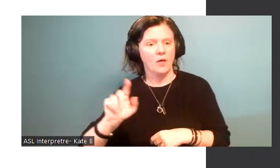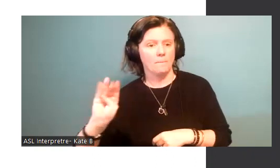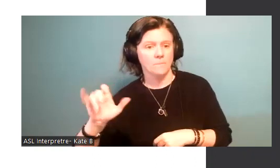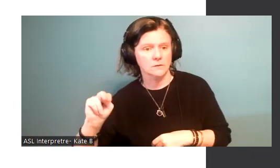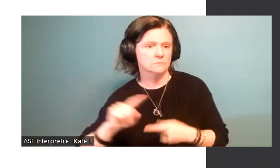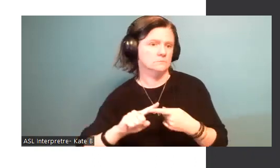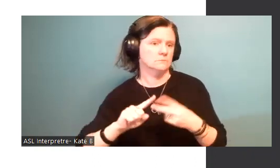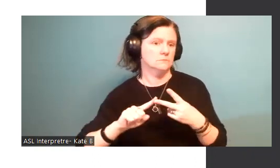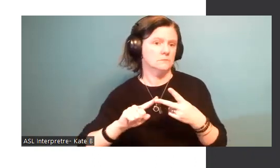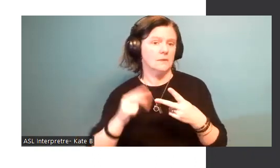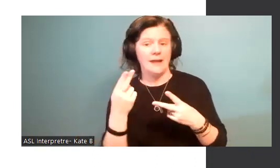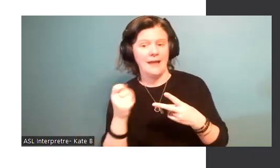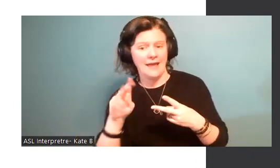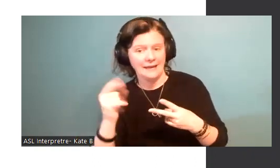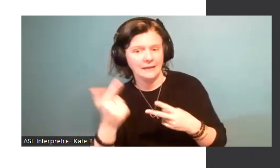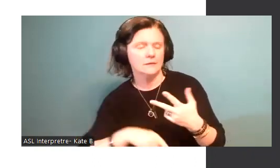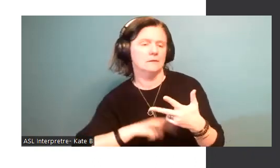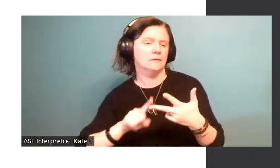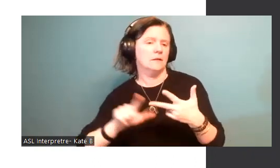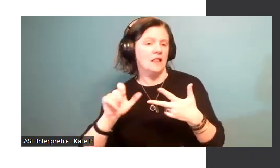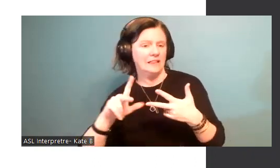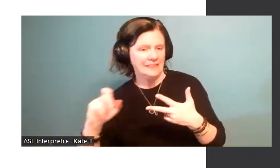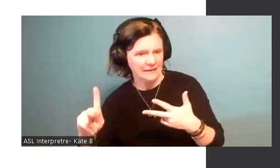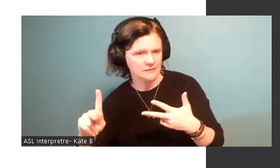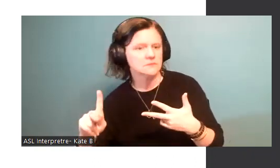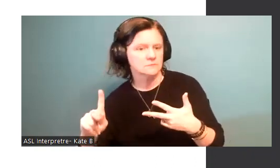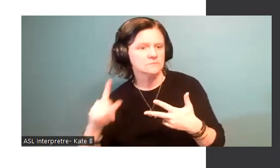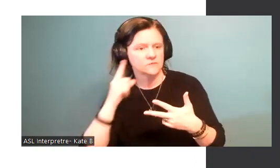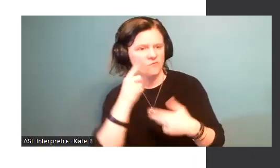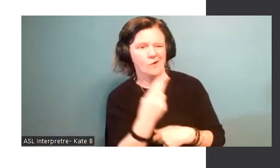button. That is one you might use to make the screen